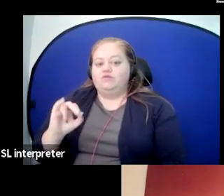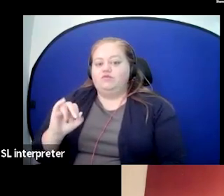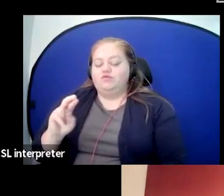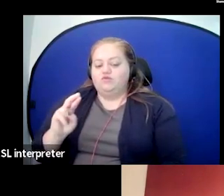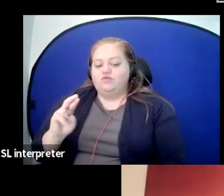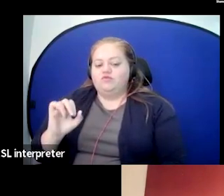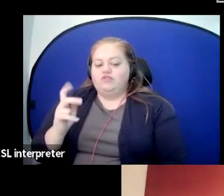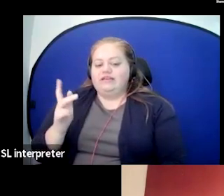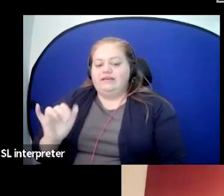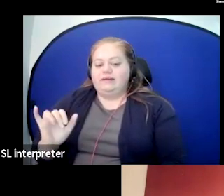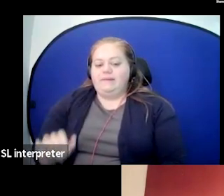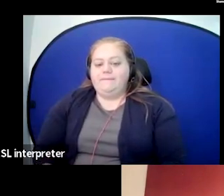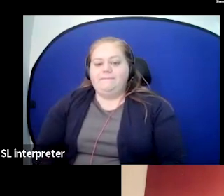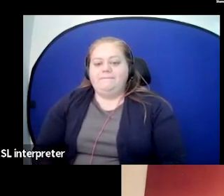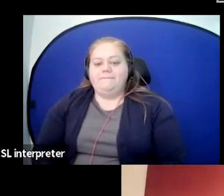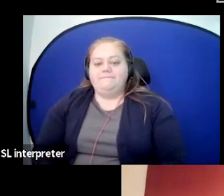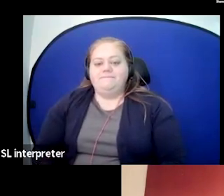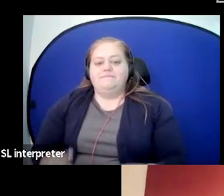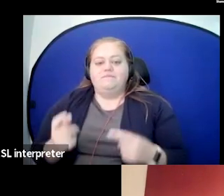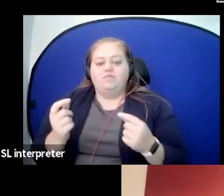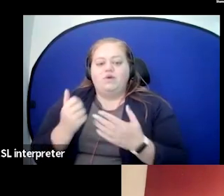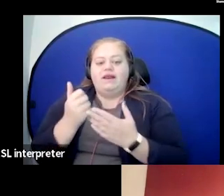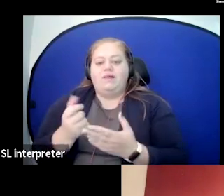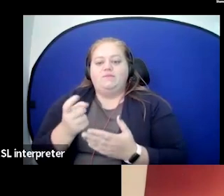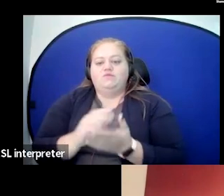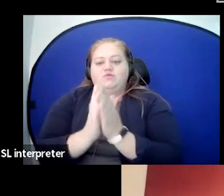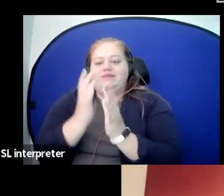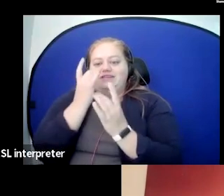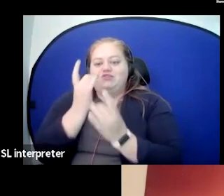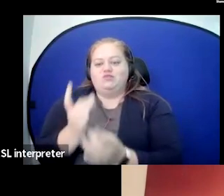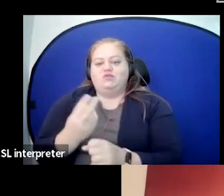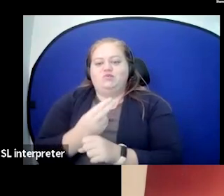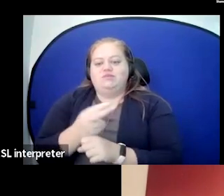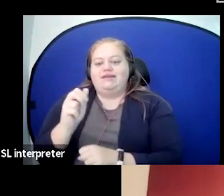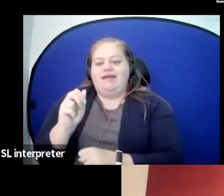"What sparked your interest in using AI for accessibility?